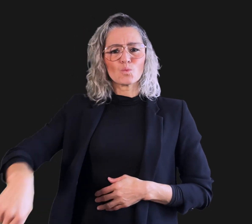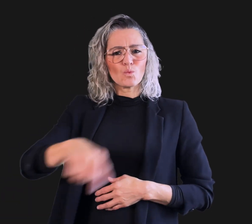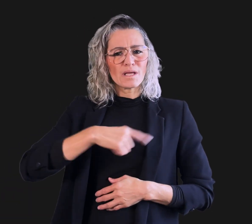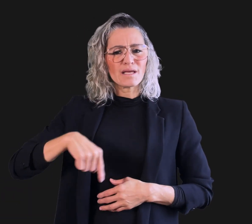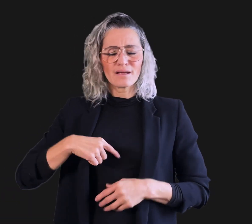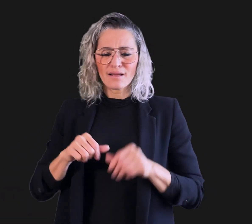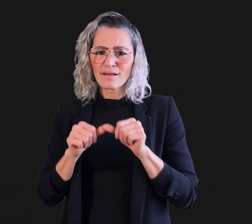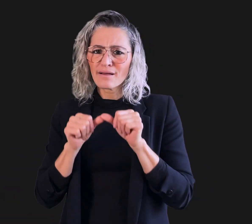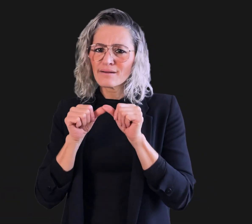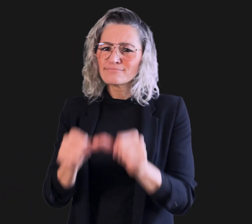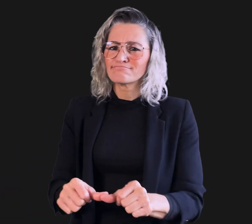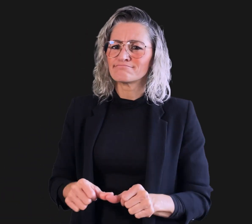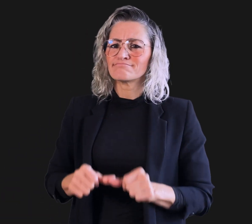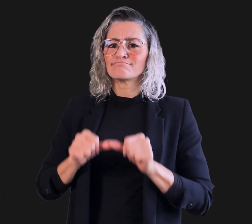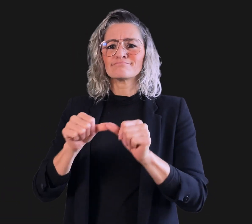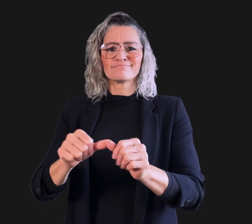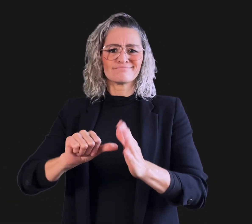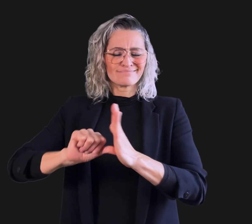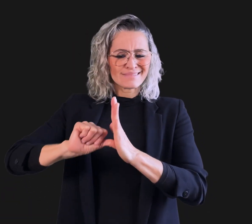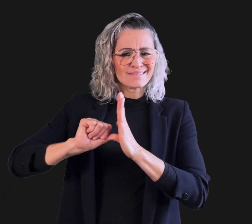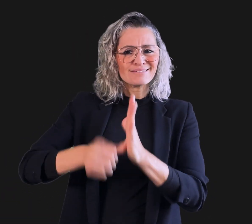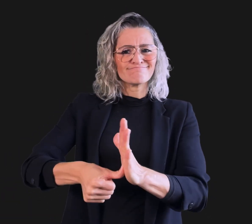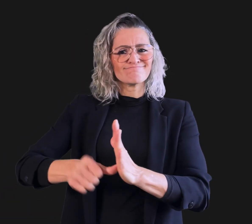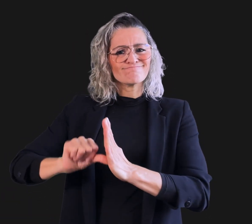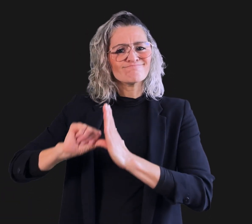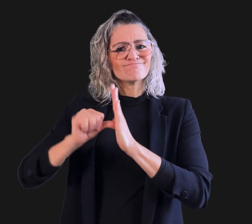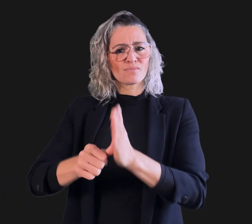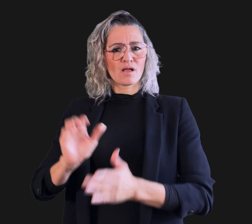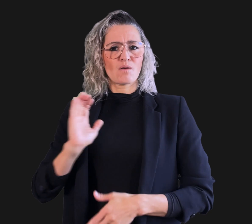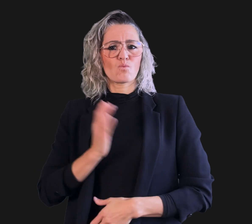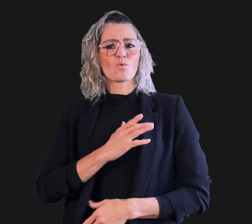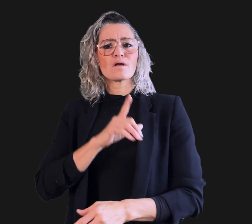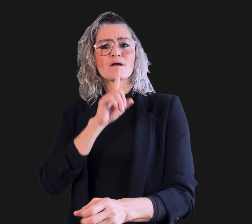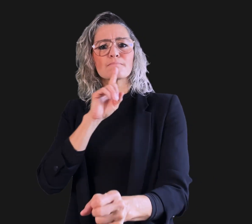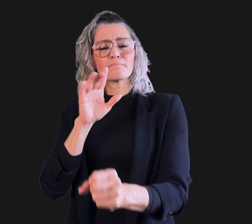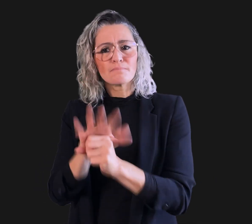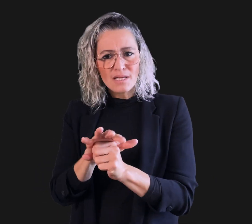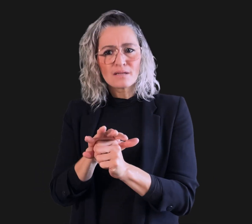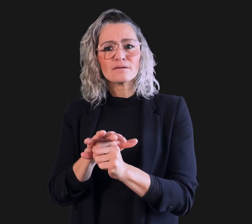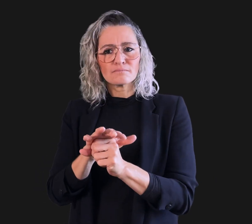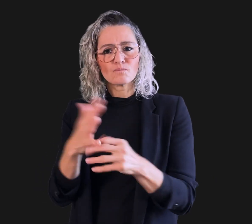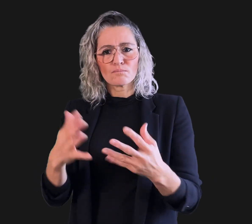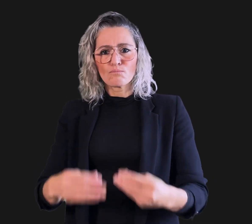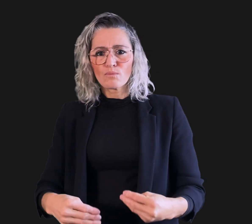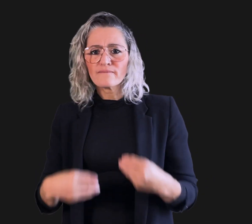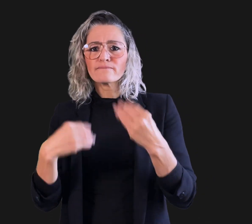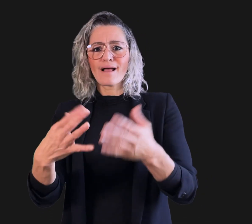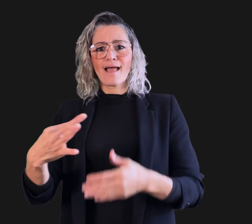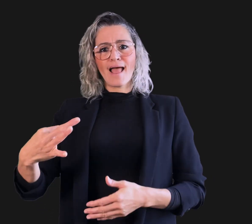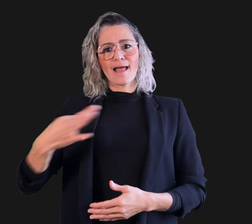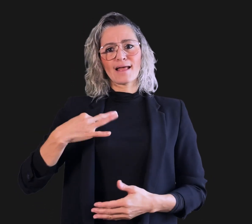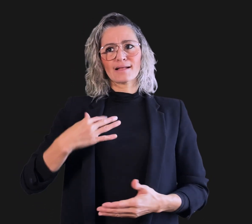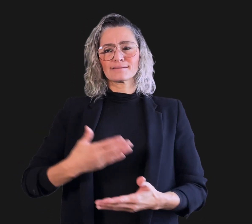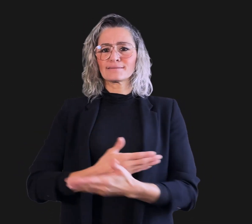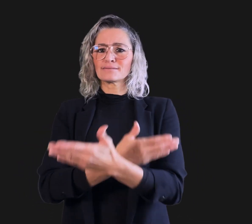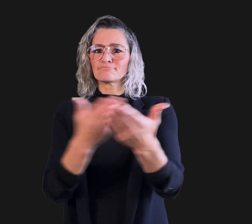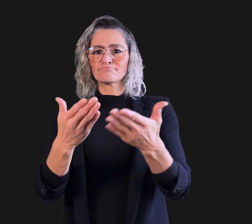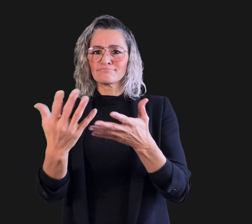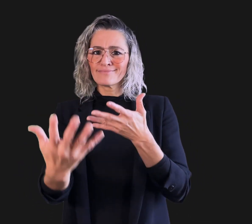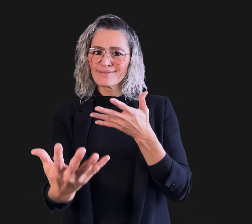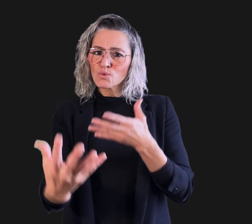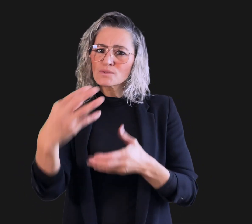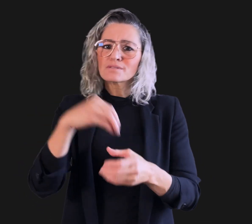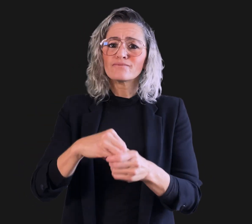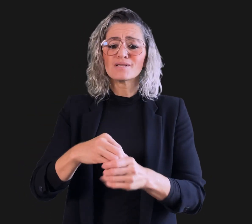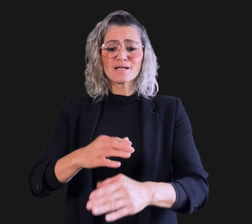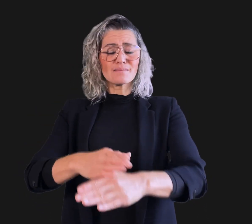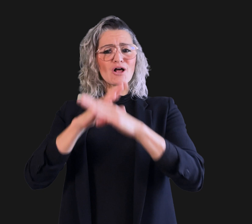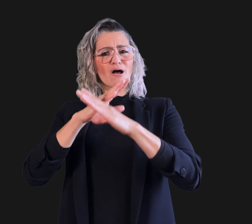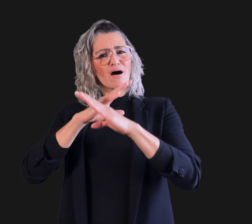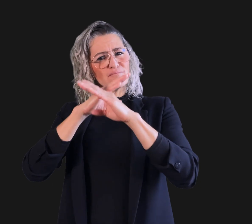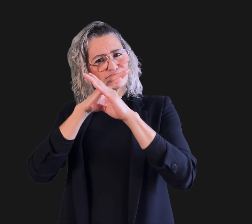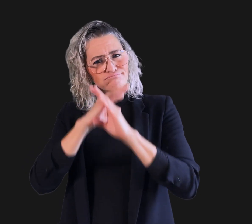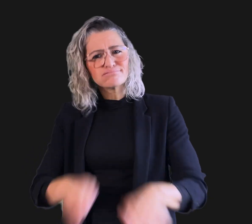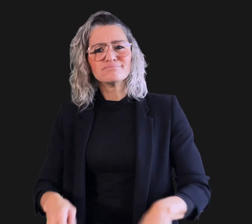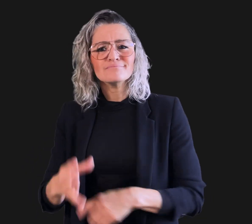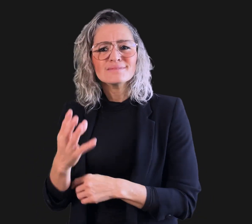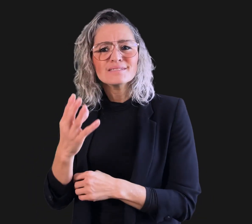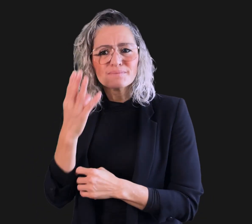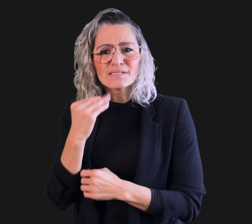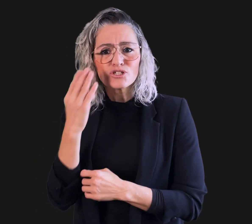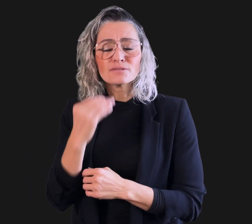• We continue to emphasize our commitment to providing candidates with an inclusive, barrier-free experience.